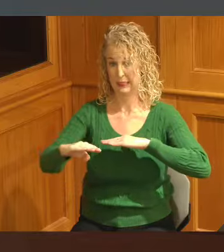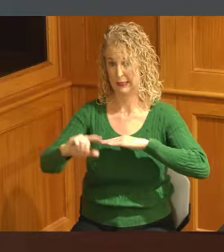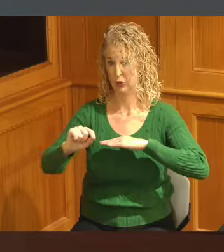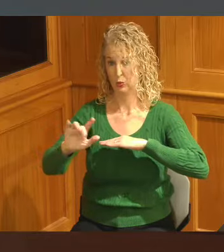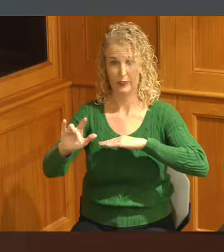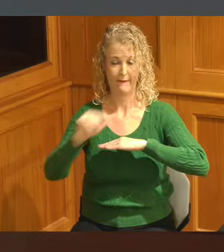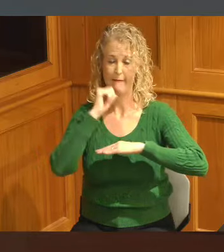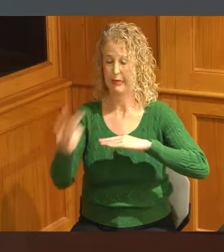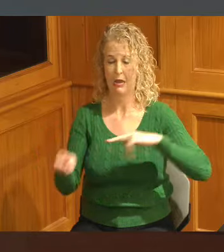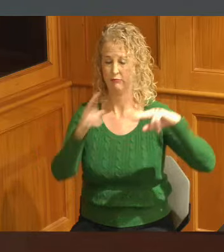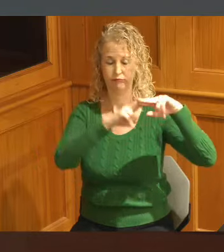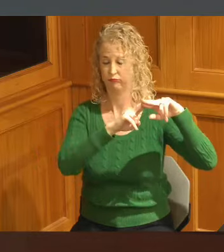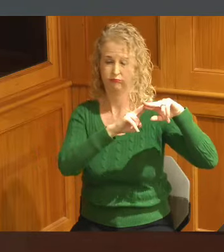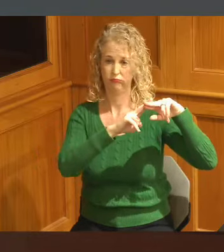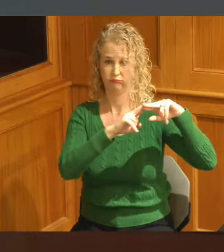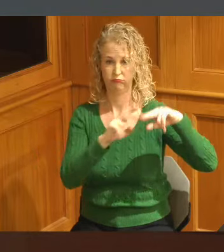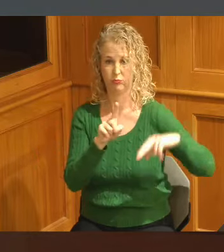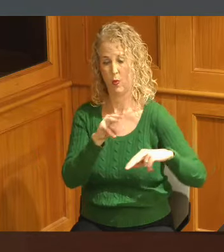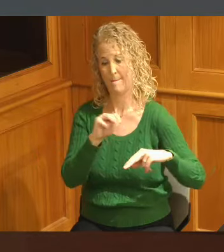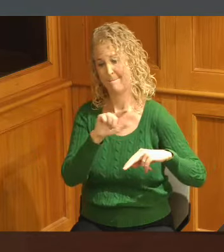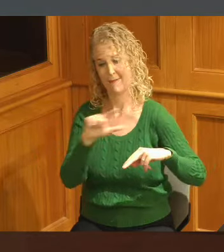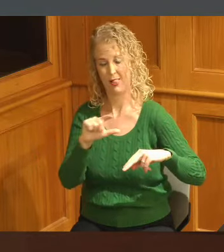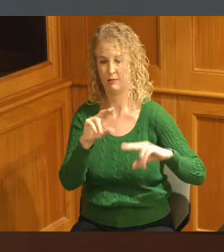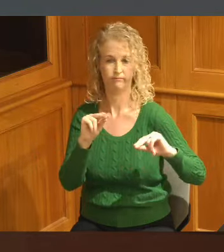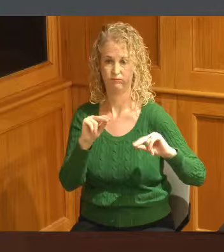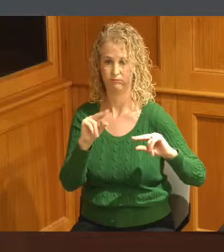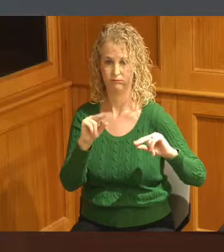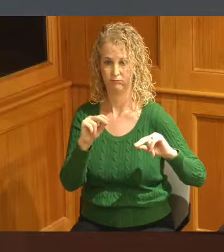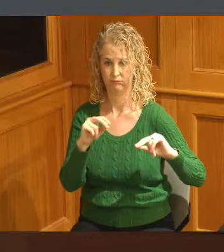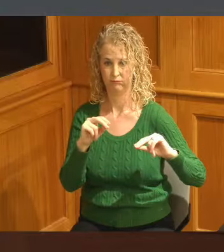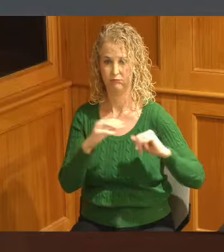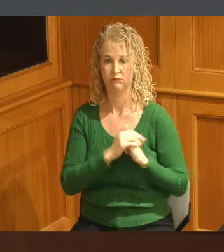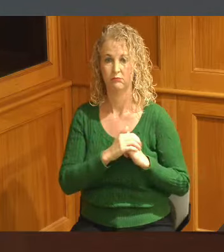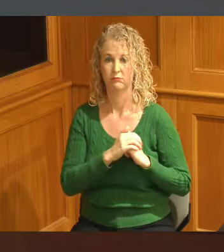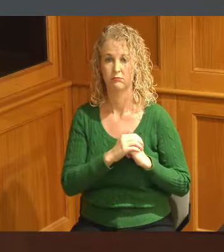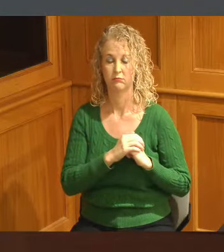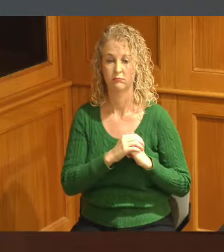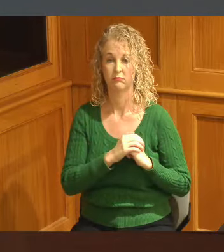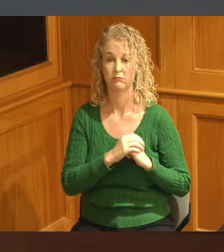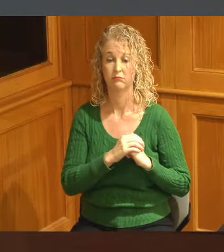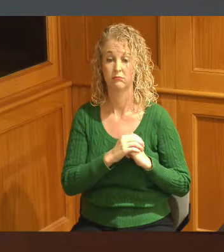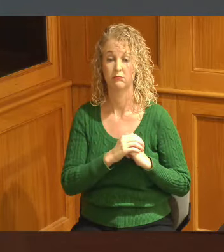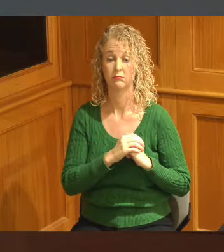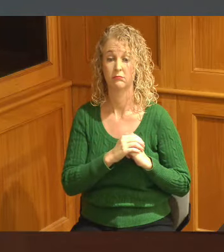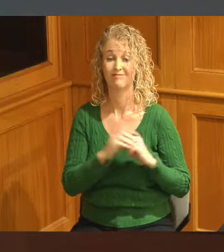not incorporate an additional mill as was proposed in my recommended budget. we also simultaneously